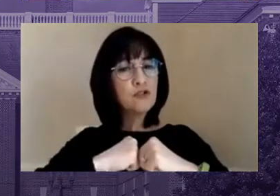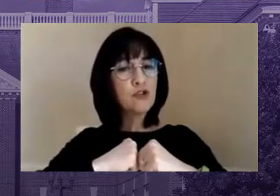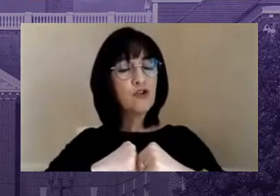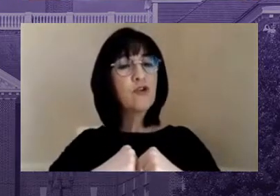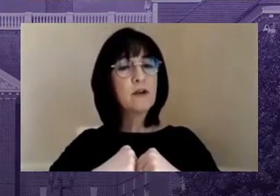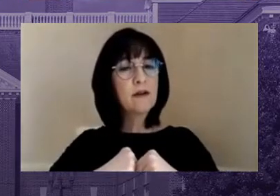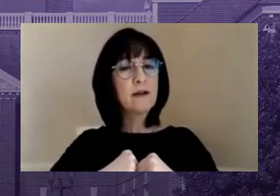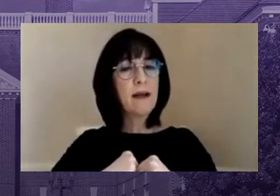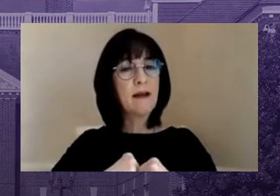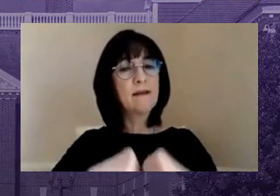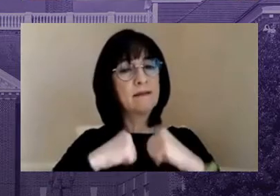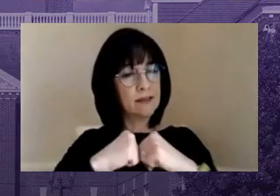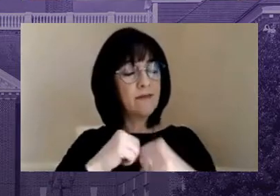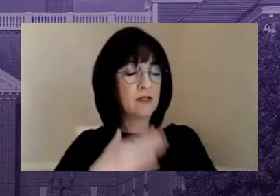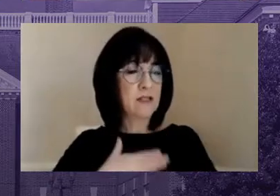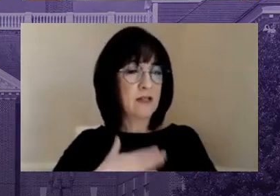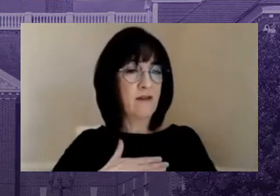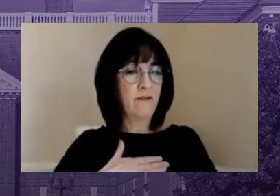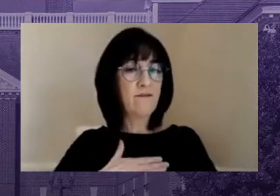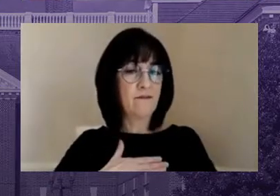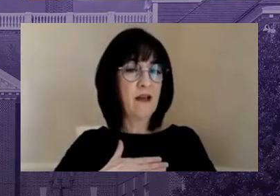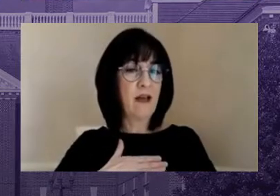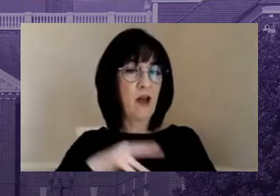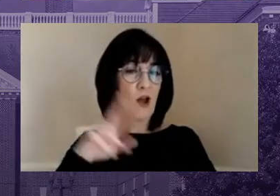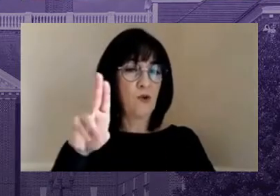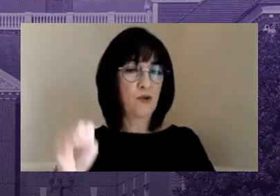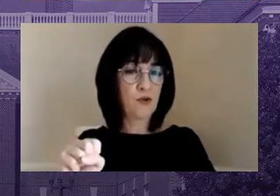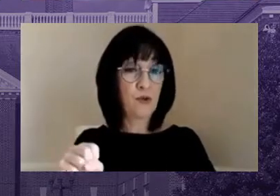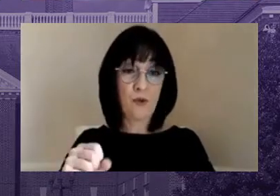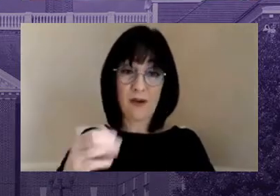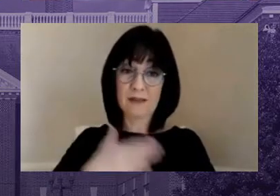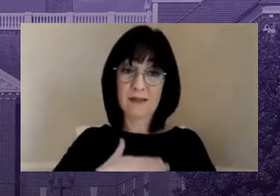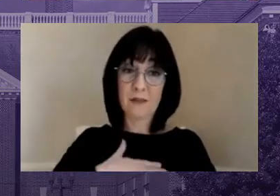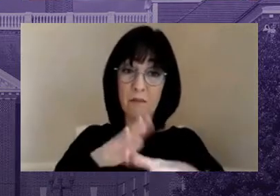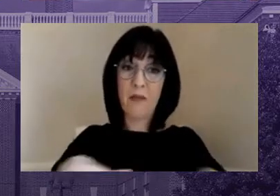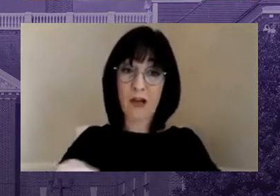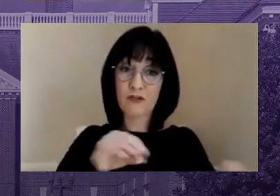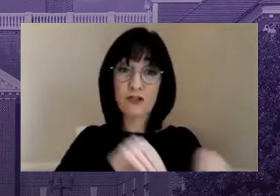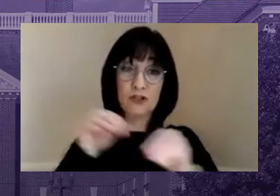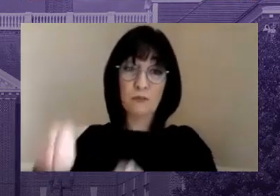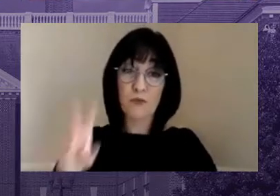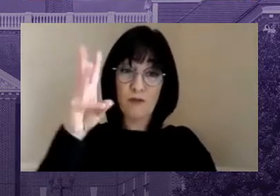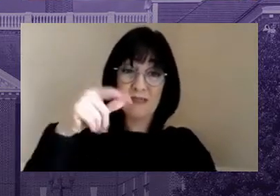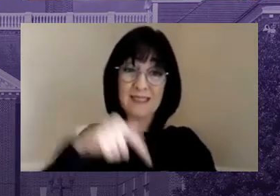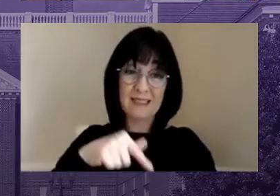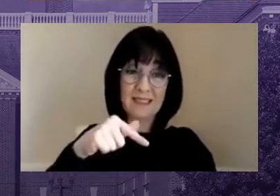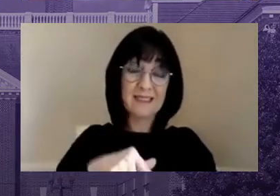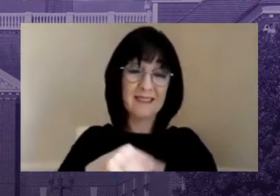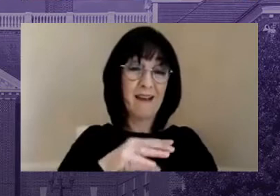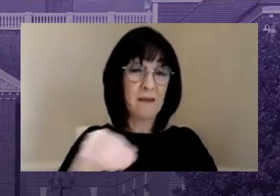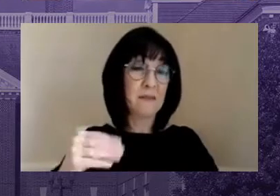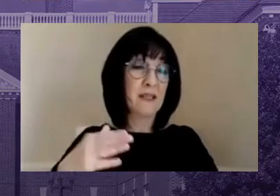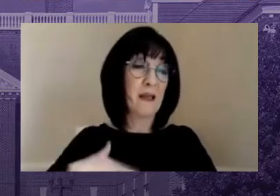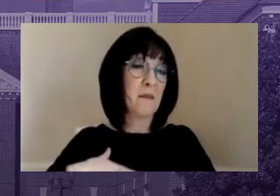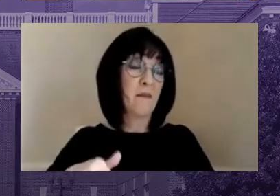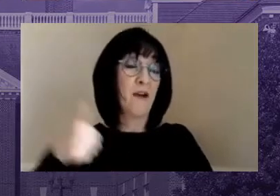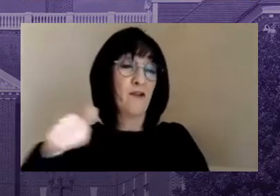times and my oldest has attended eight schools in her 11 years. And so we are very grateful for the